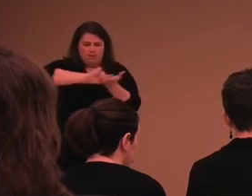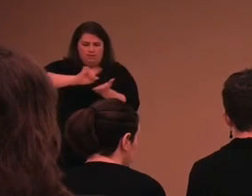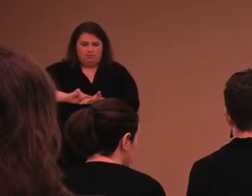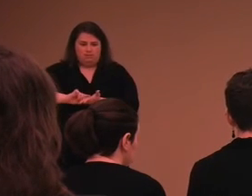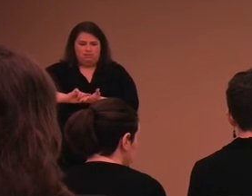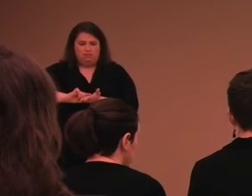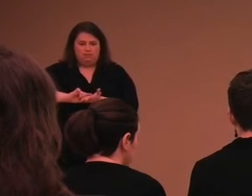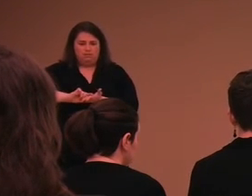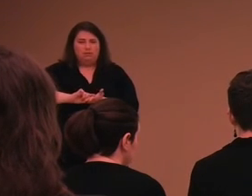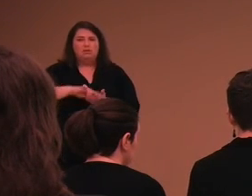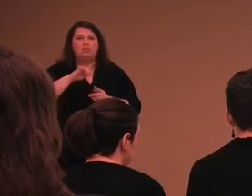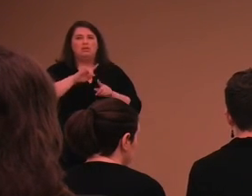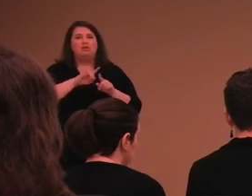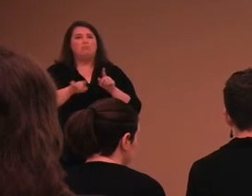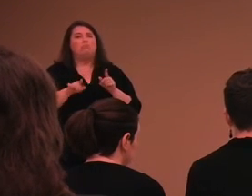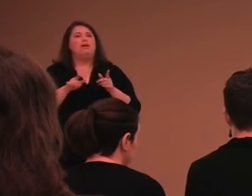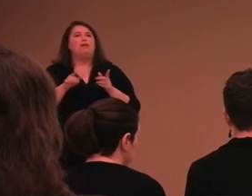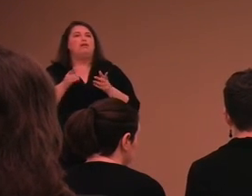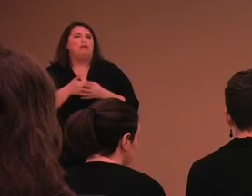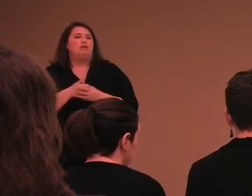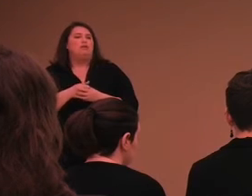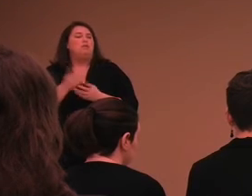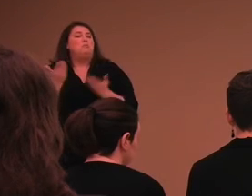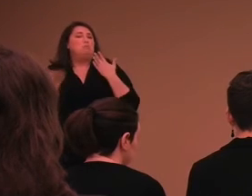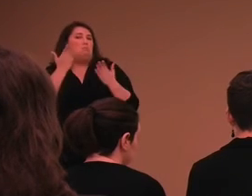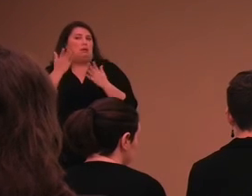materials here cuz they have the publication Department, but that might be an option I